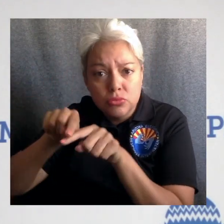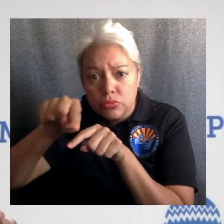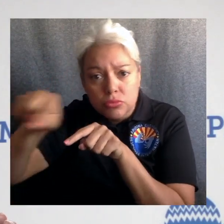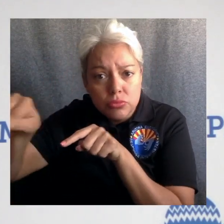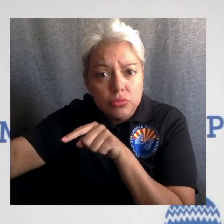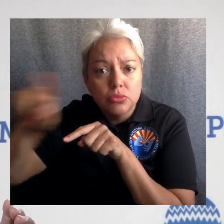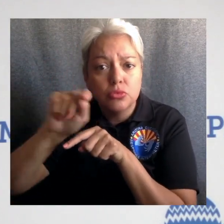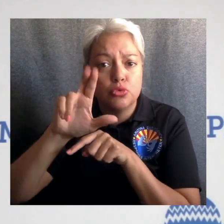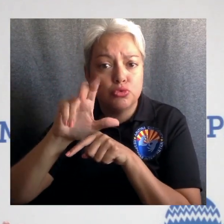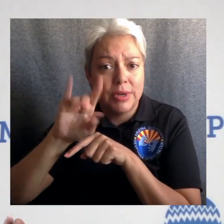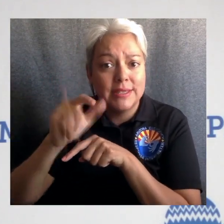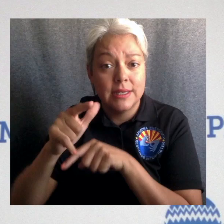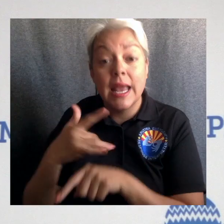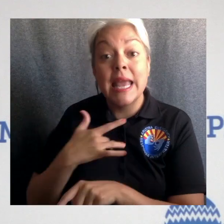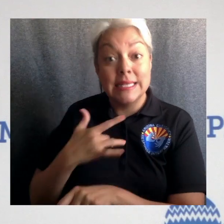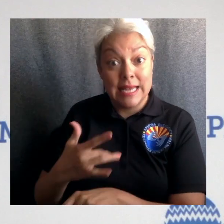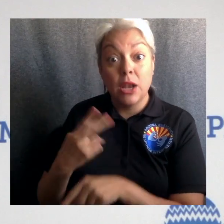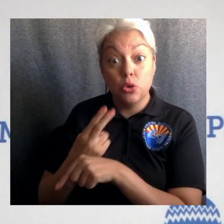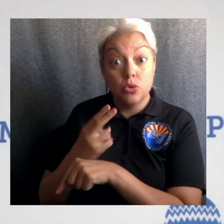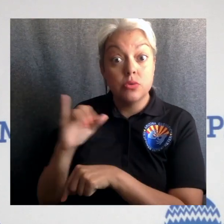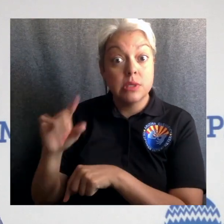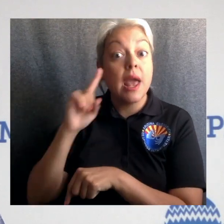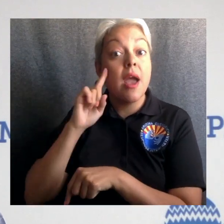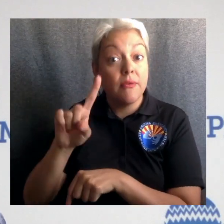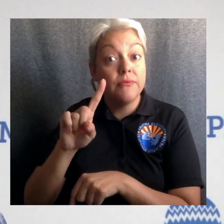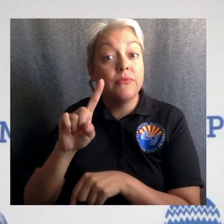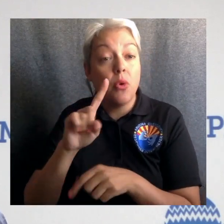a treatment to prevent disease in the person who’s been exposed.